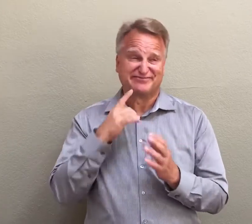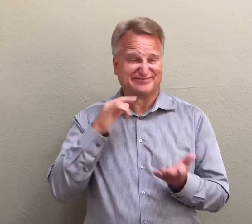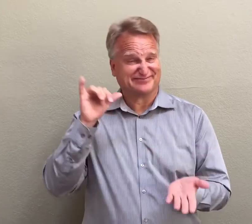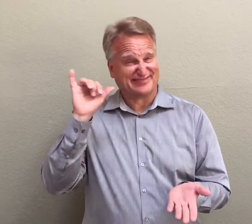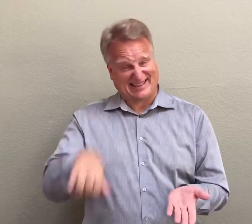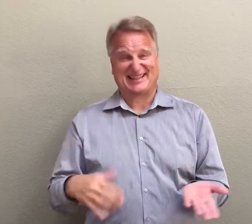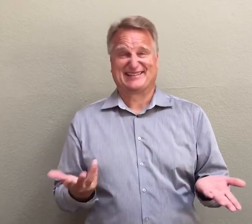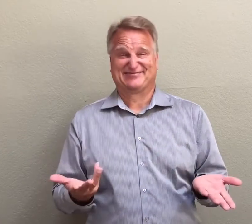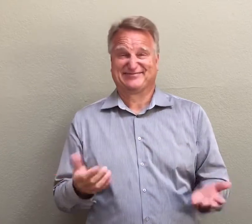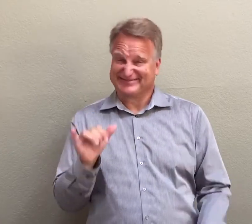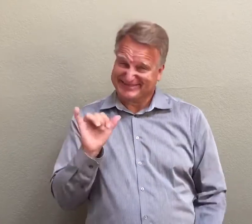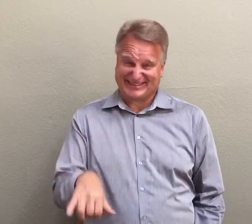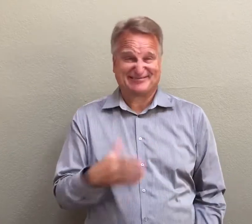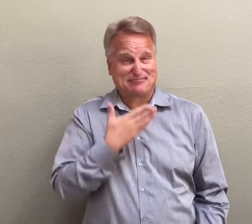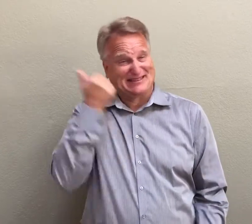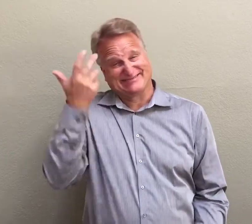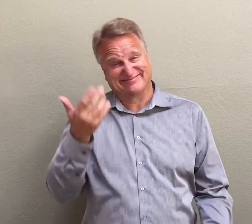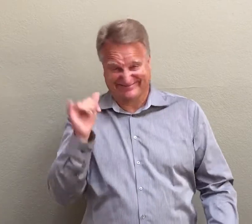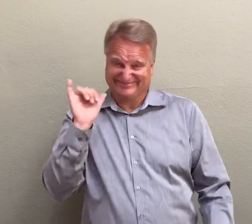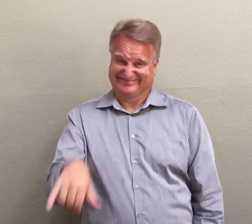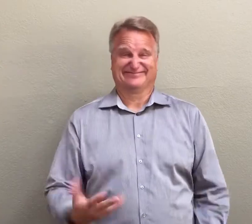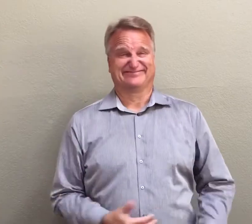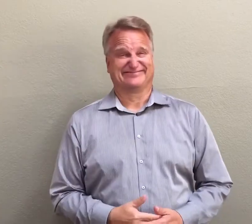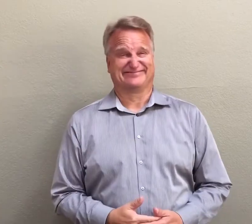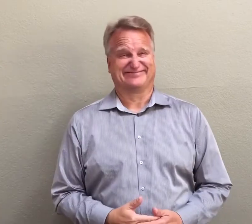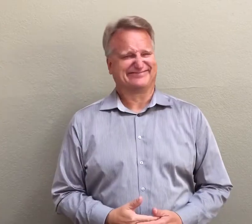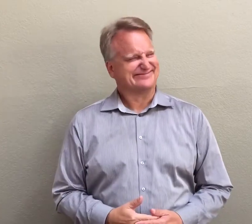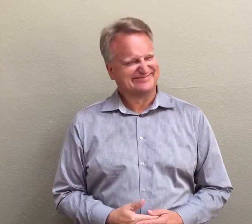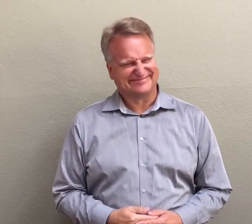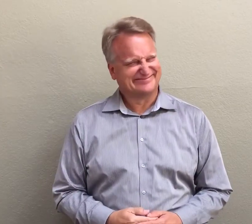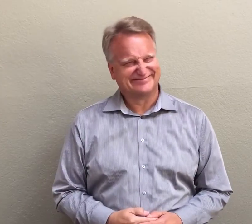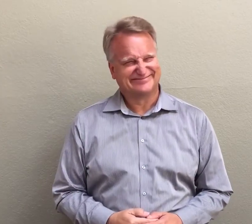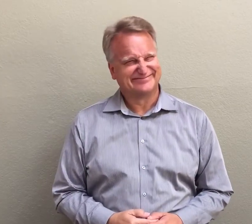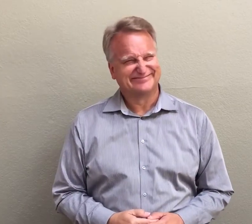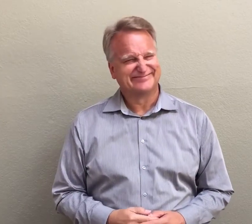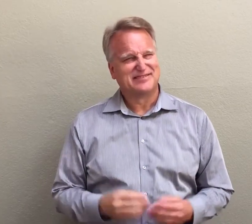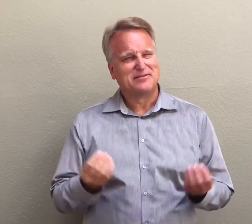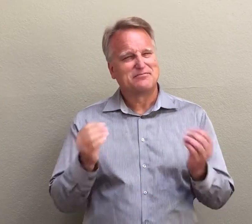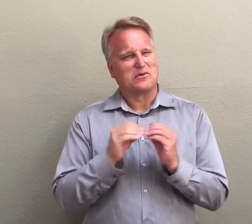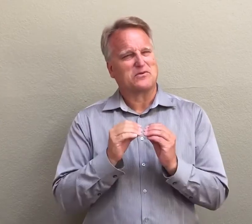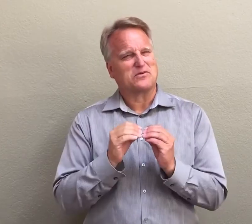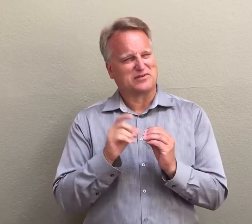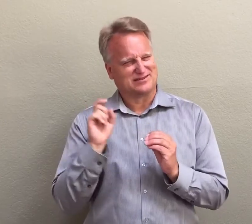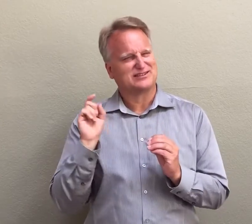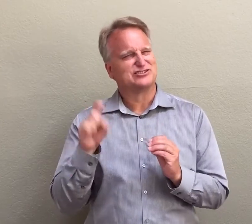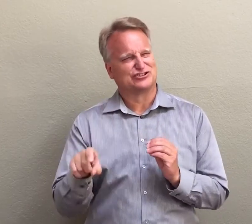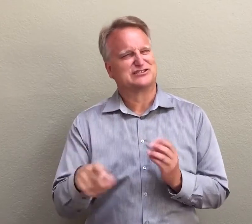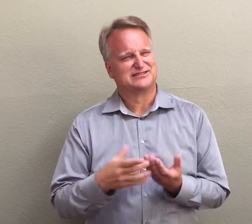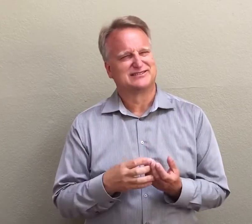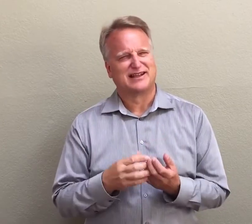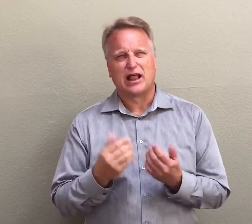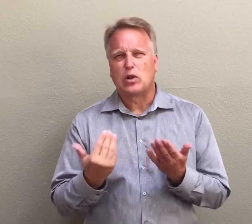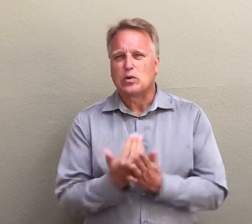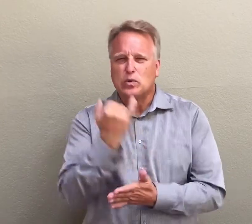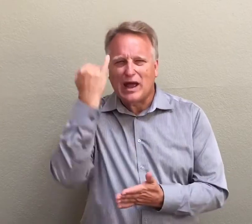“Well, that’s the optimal situation without any possible solutions.” This kind of thinking should not be acceptable as there should be better solutions.